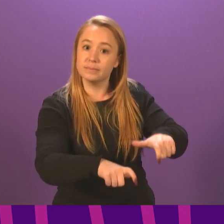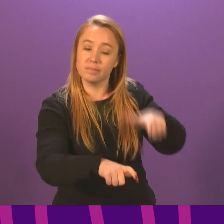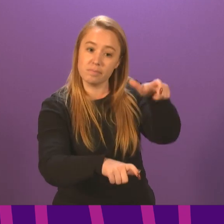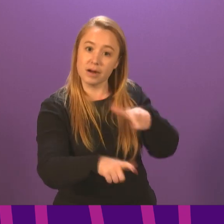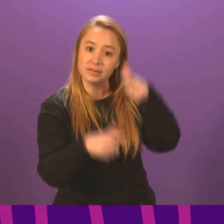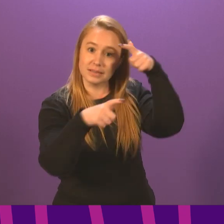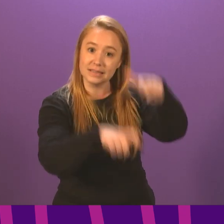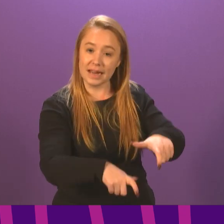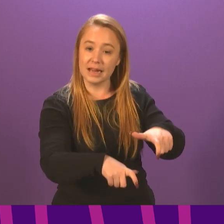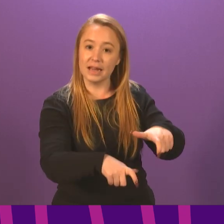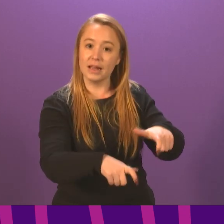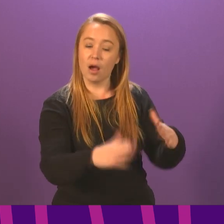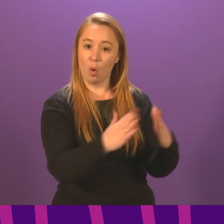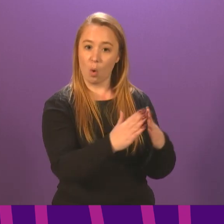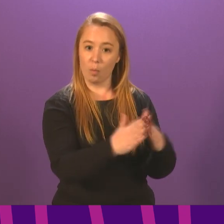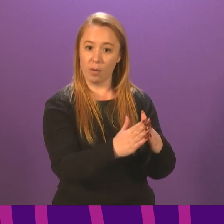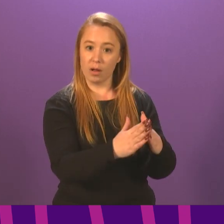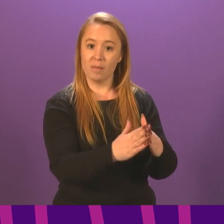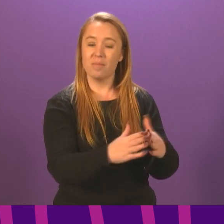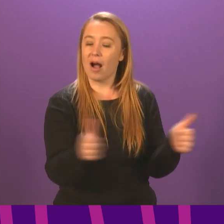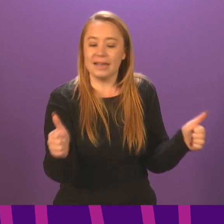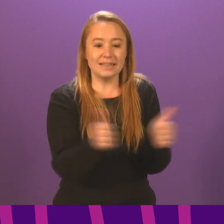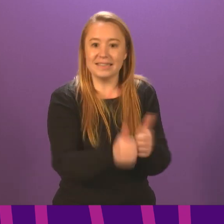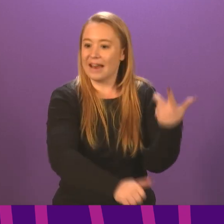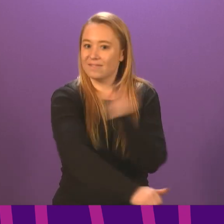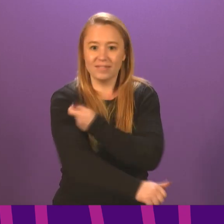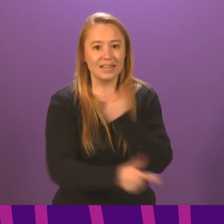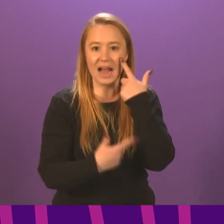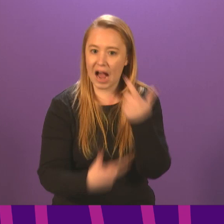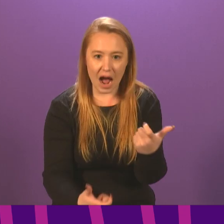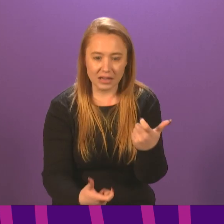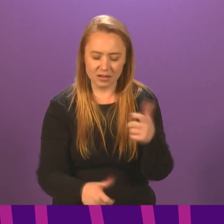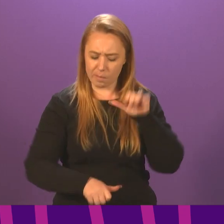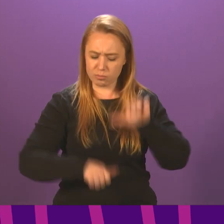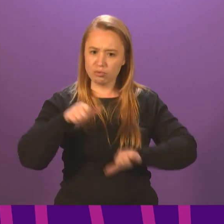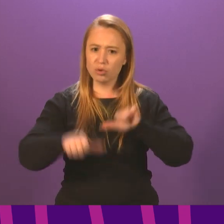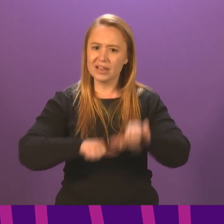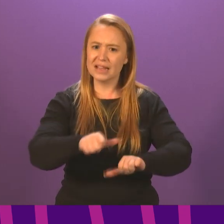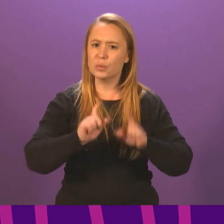or does not have the capacity to give that consent, what processes are in place to ensure